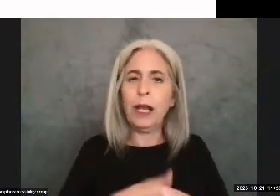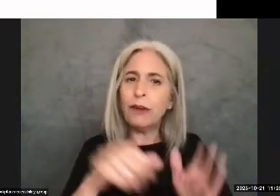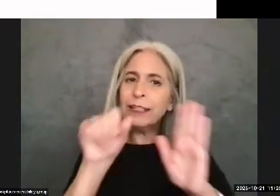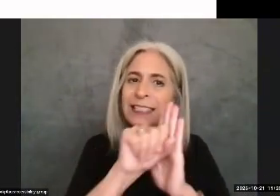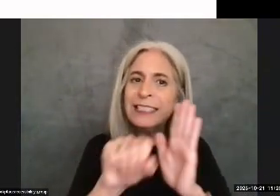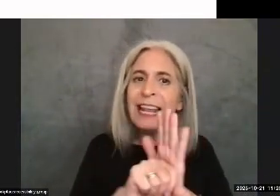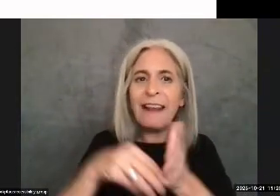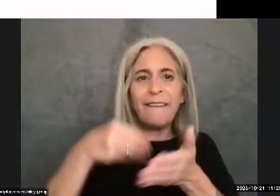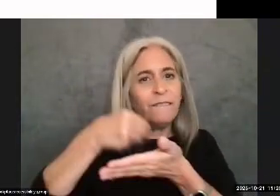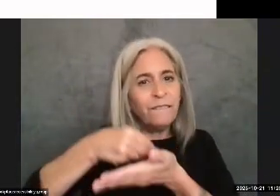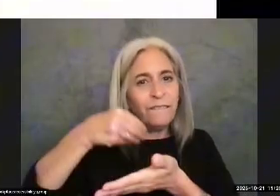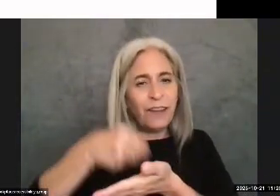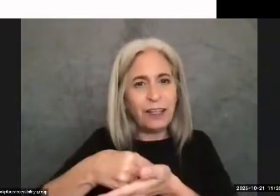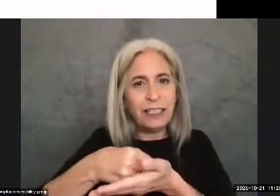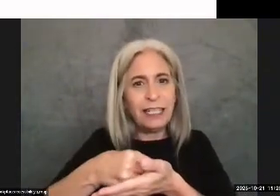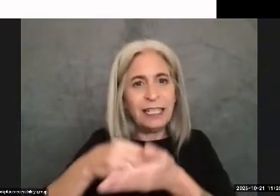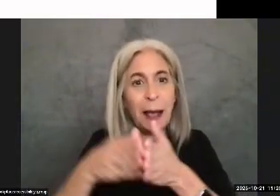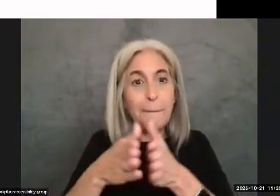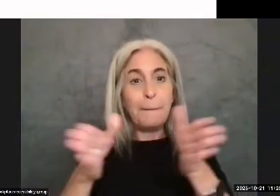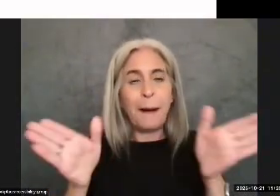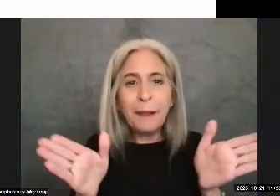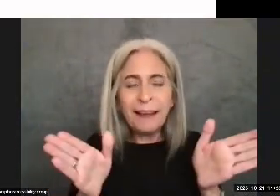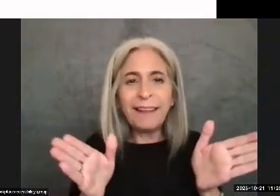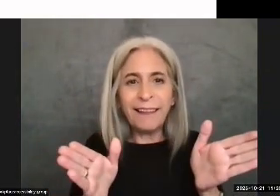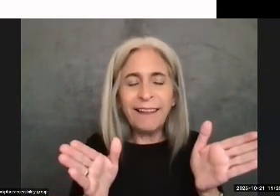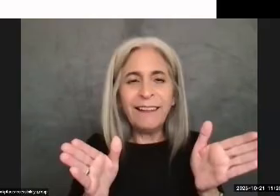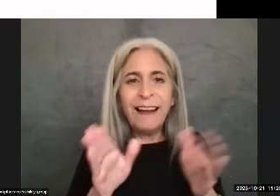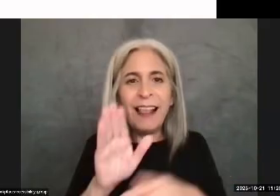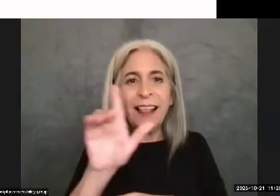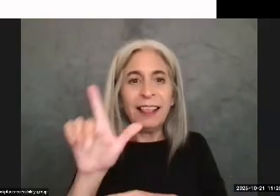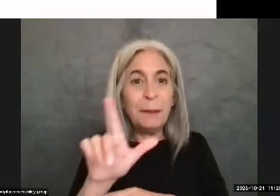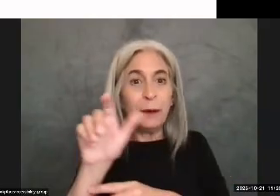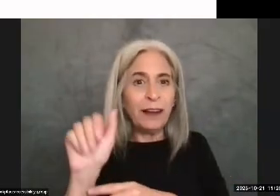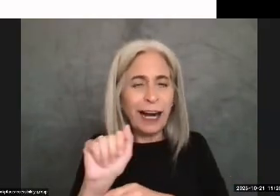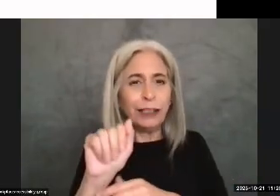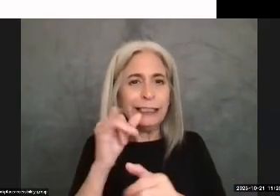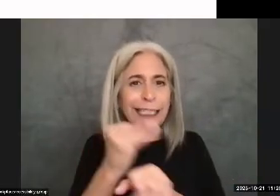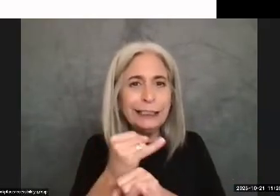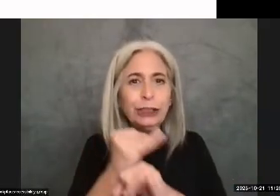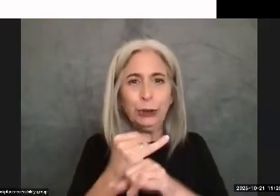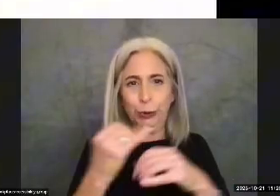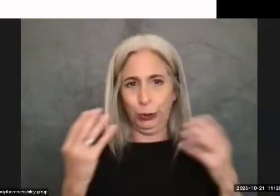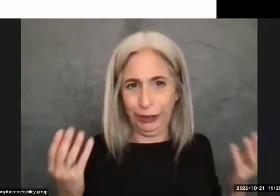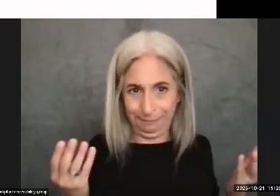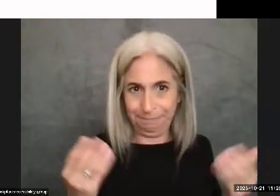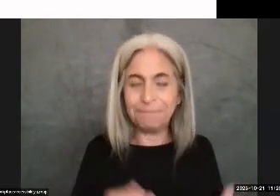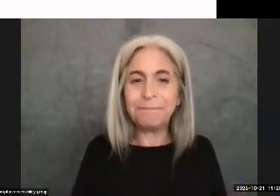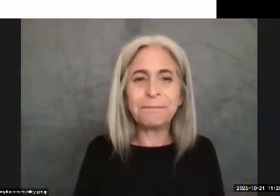Kathleen DeForest: We are a state-funded public, Liberal Arts Institution.